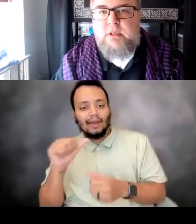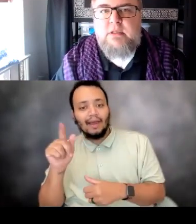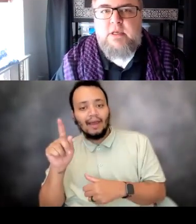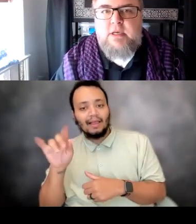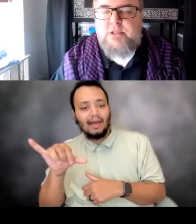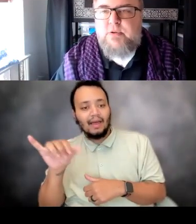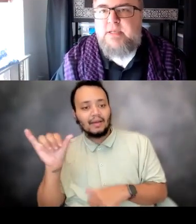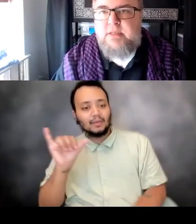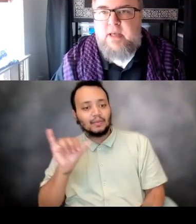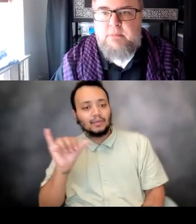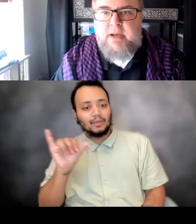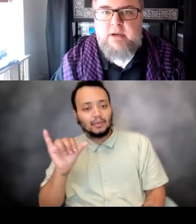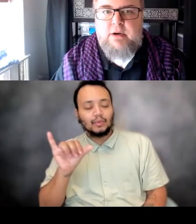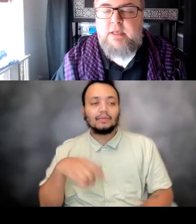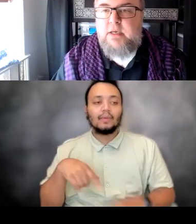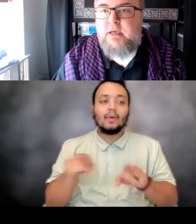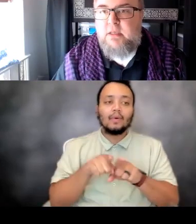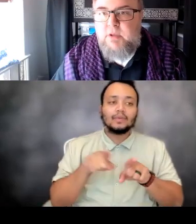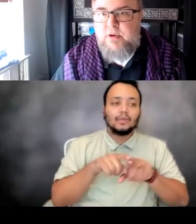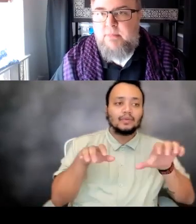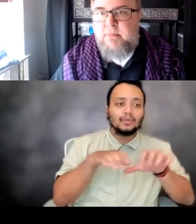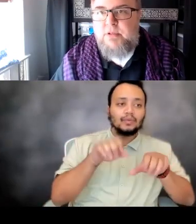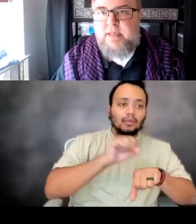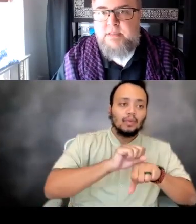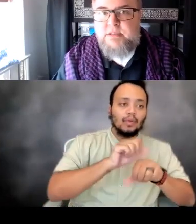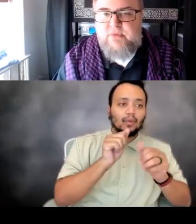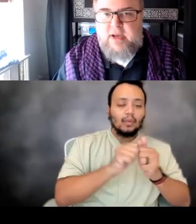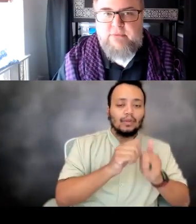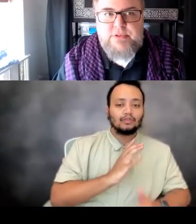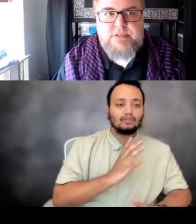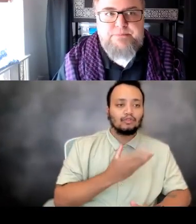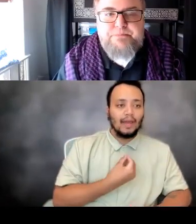with trans and nonbinary community members and survivors.